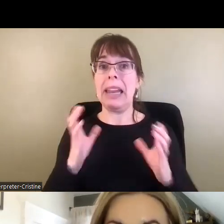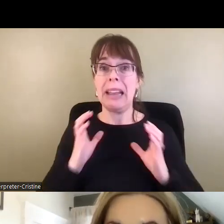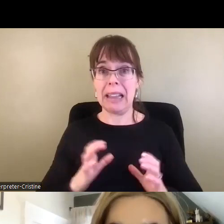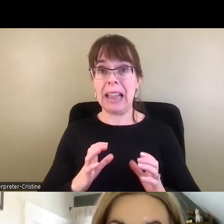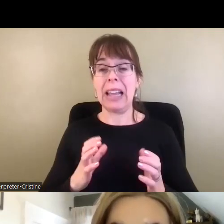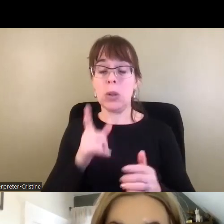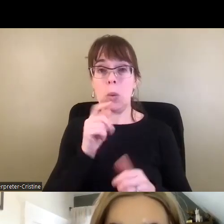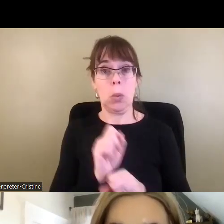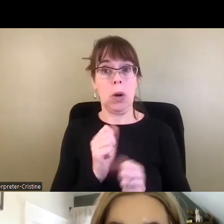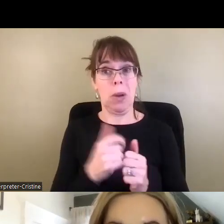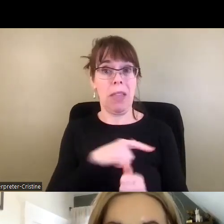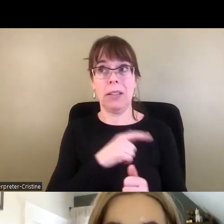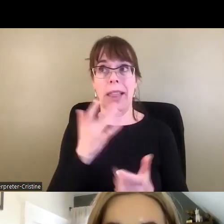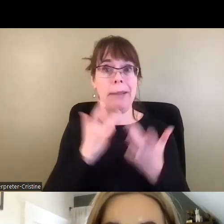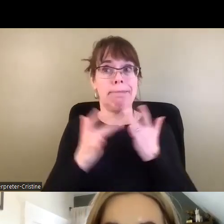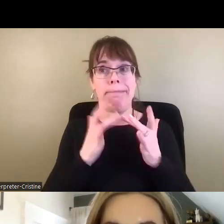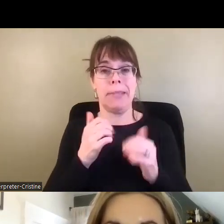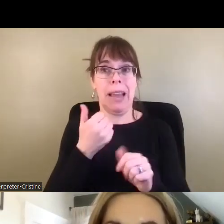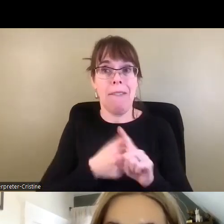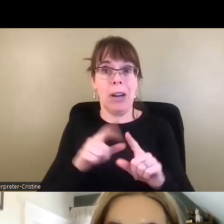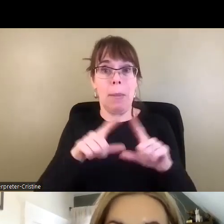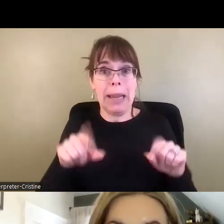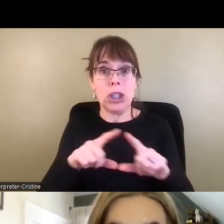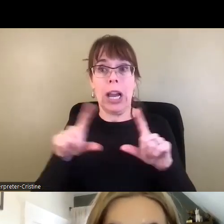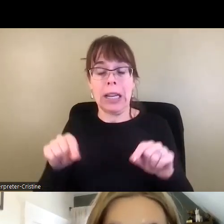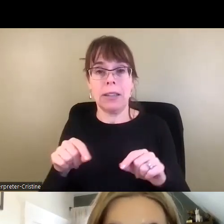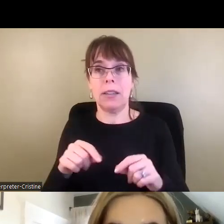live paycheck to paycheck. Many struggle to find childcare.